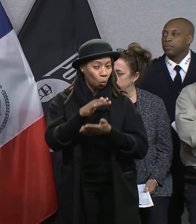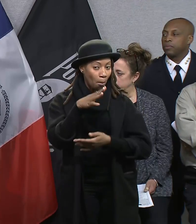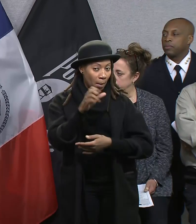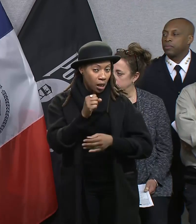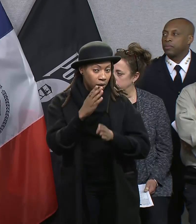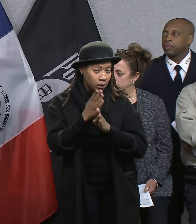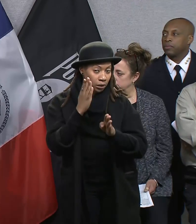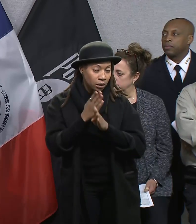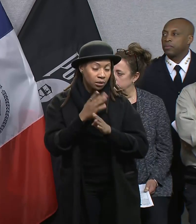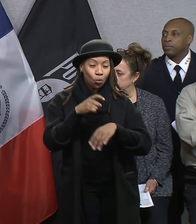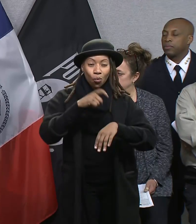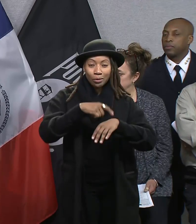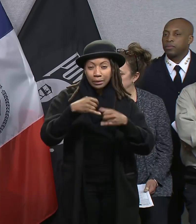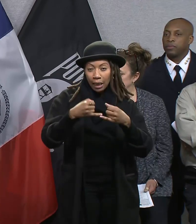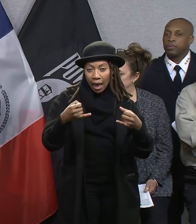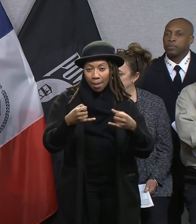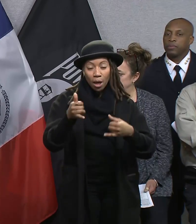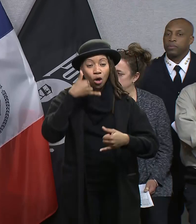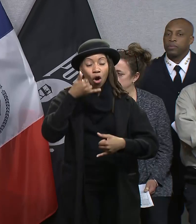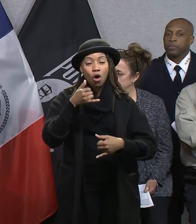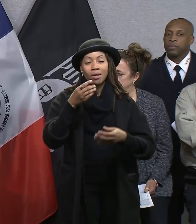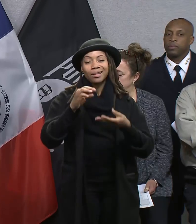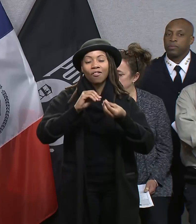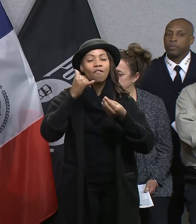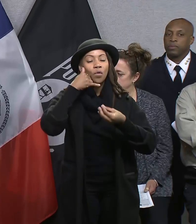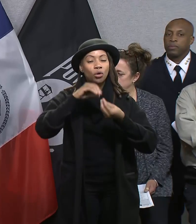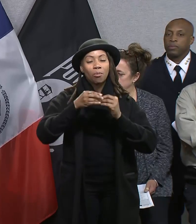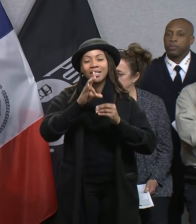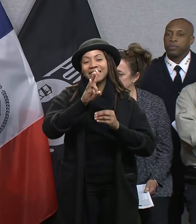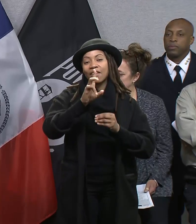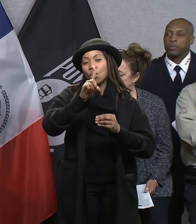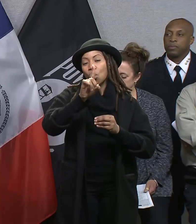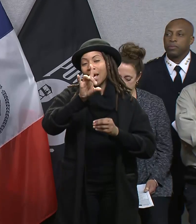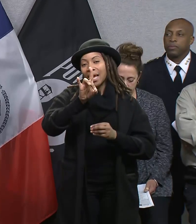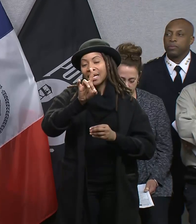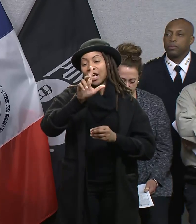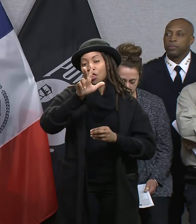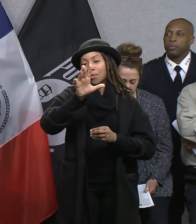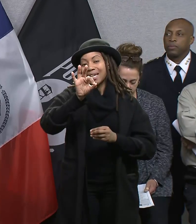GETTING KIDS HOME LATER ON. ANY PARENTS WHO NEED INFORMATION ABOUT SCHOOL BUSES AND WRHEE